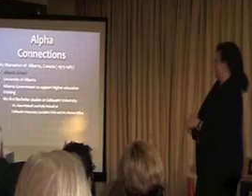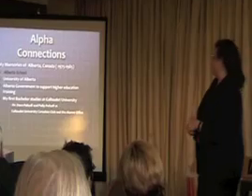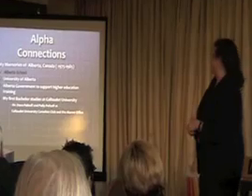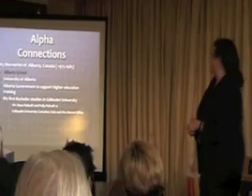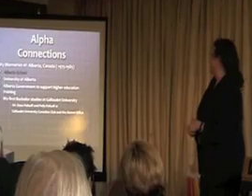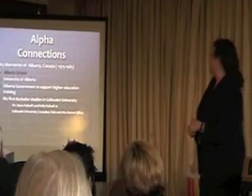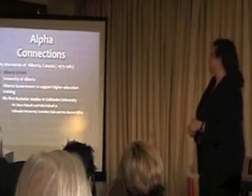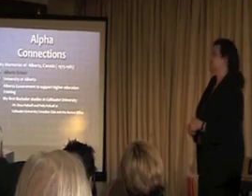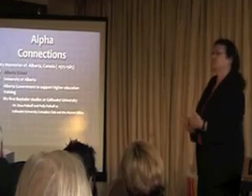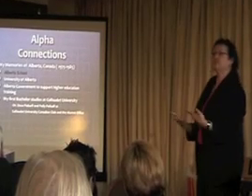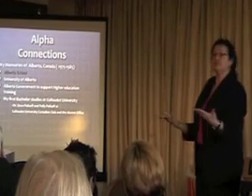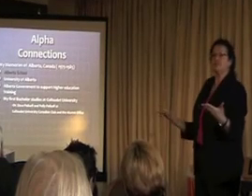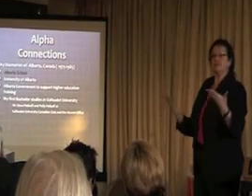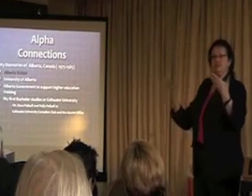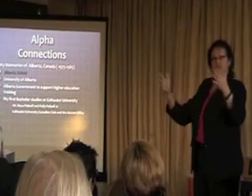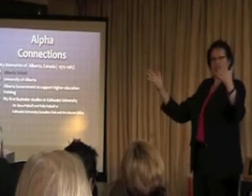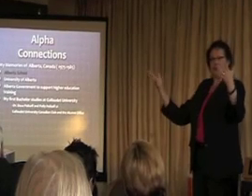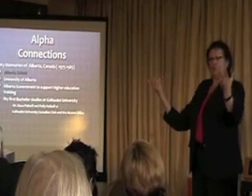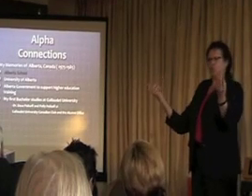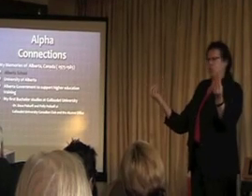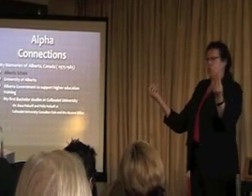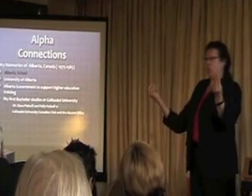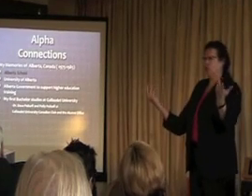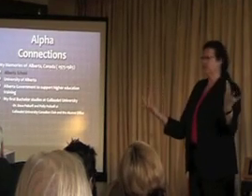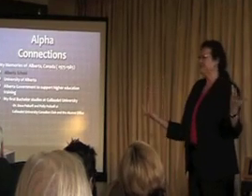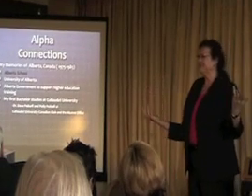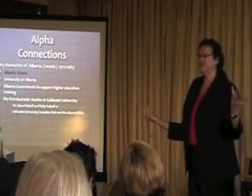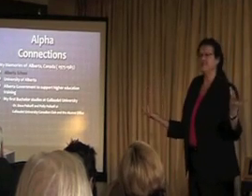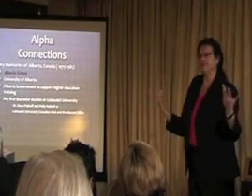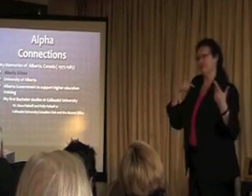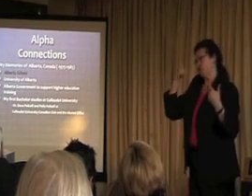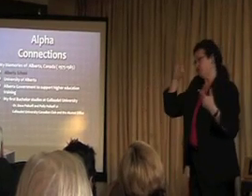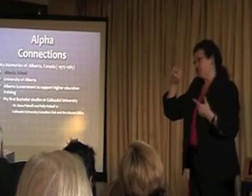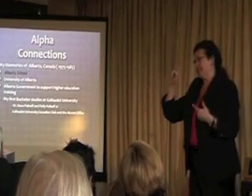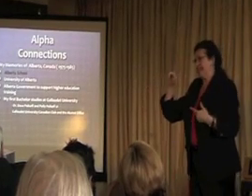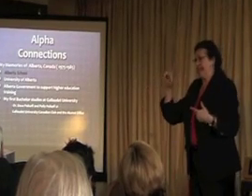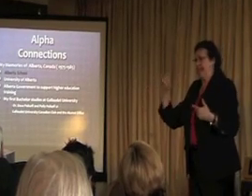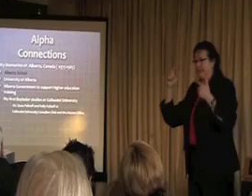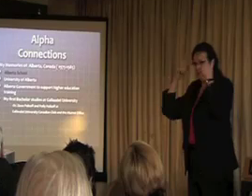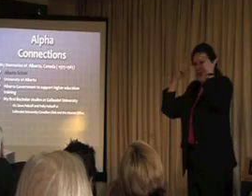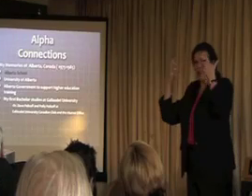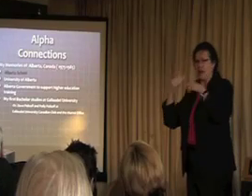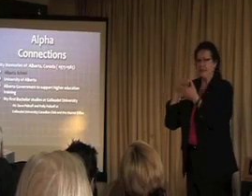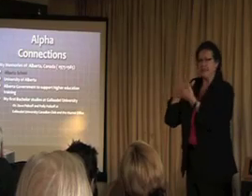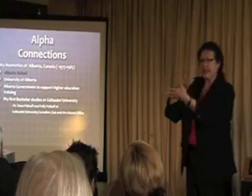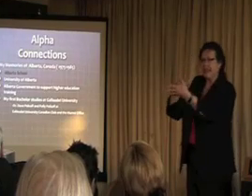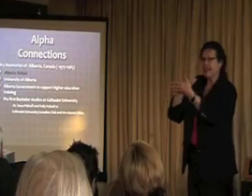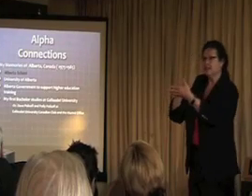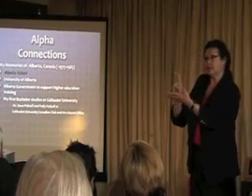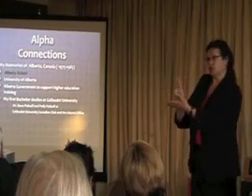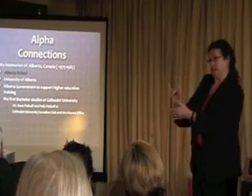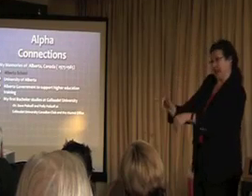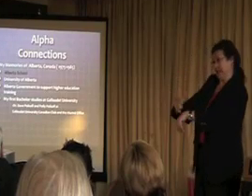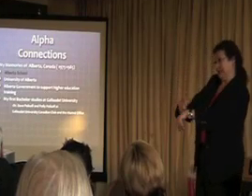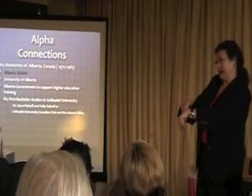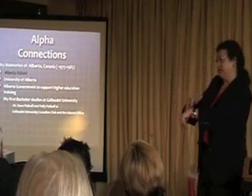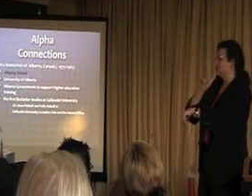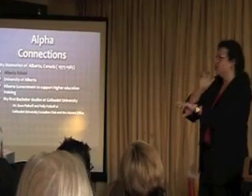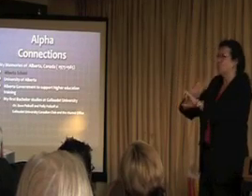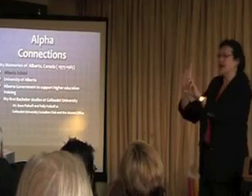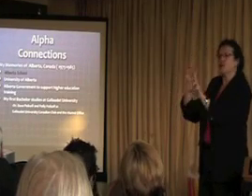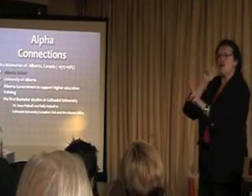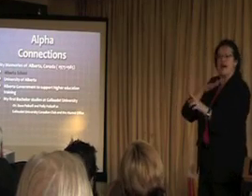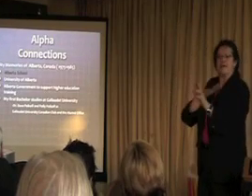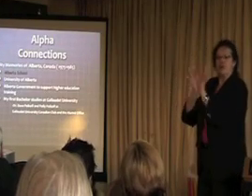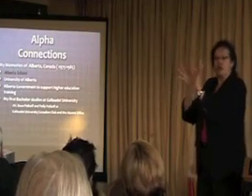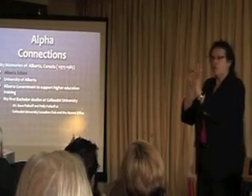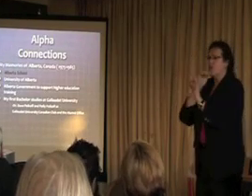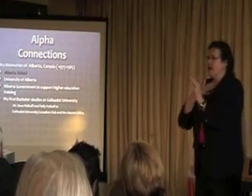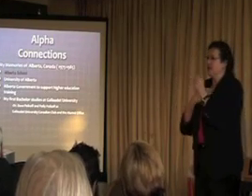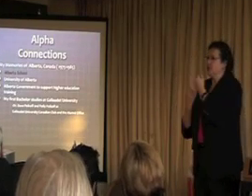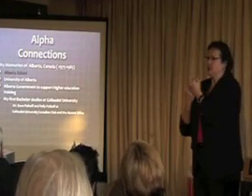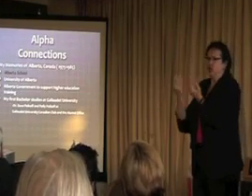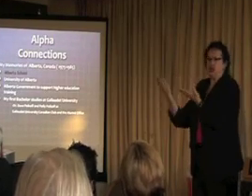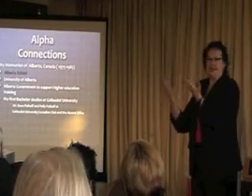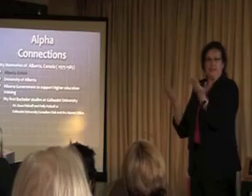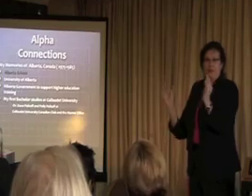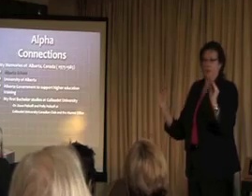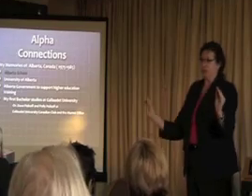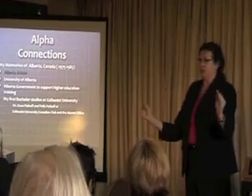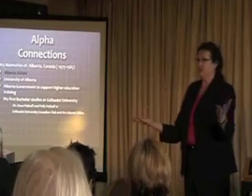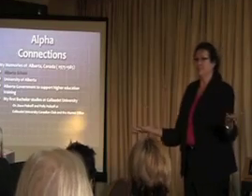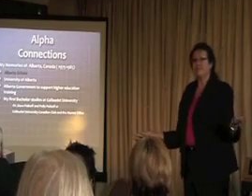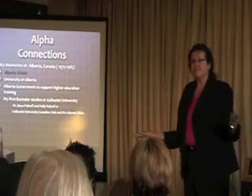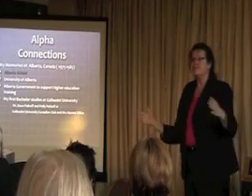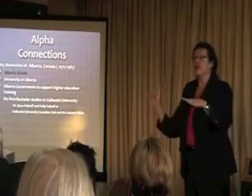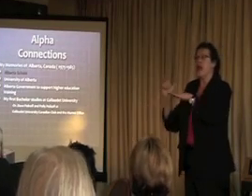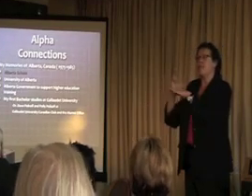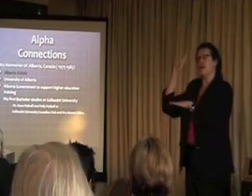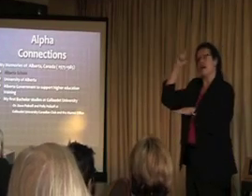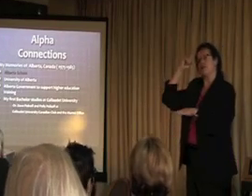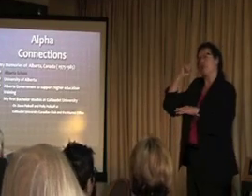I was one of the recipients of that education. At that time here in Canada interpreters were